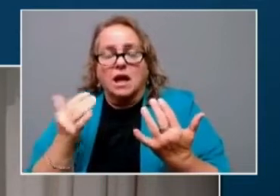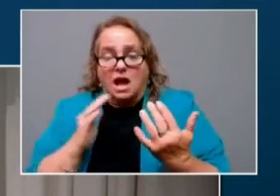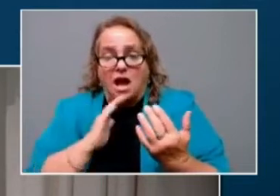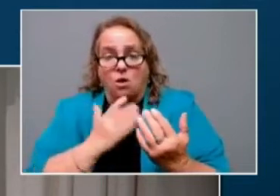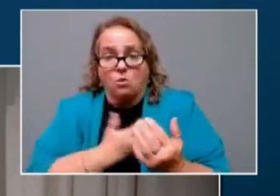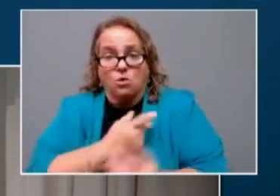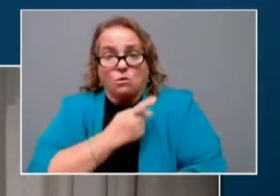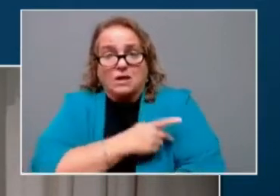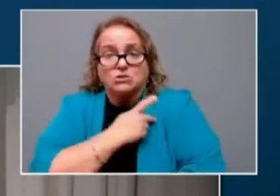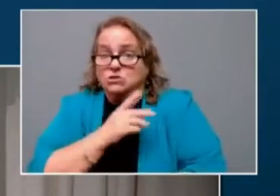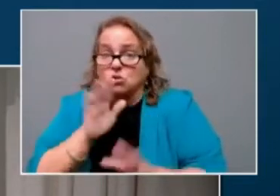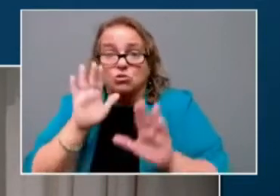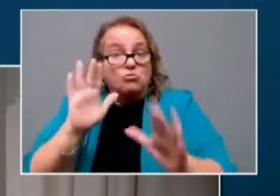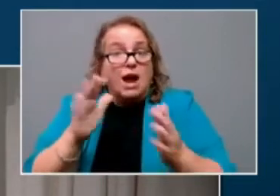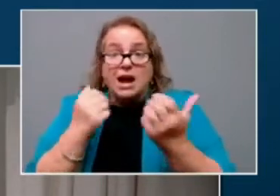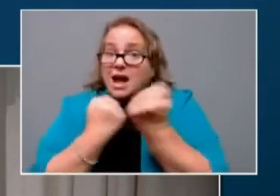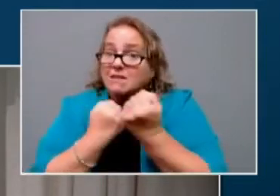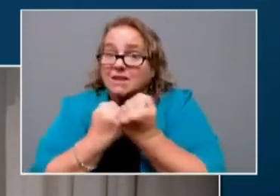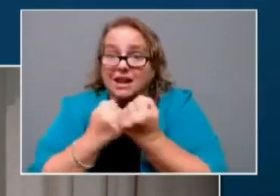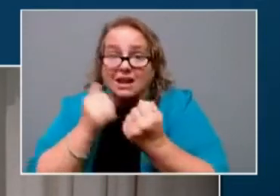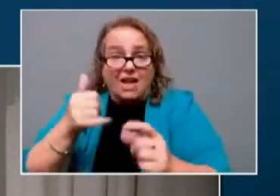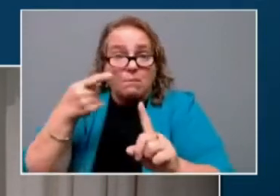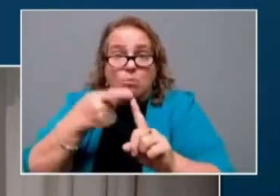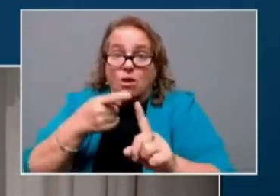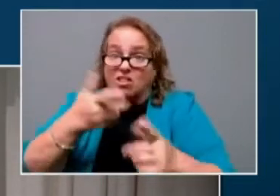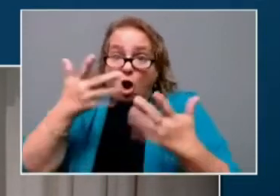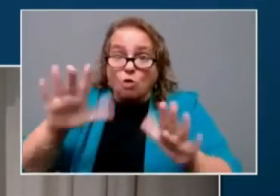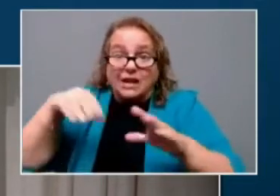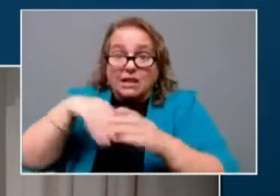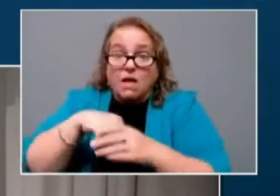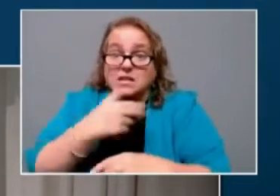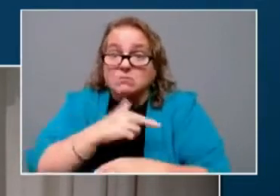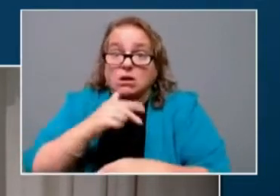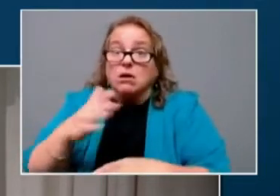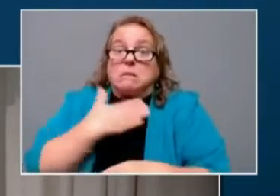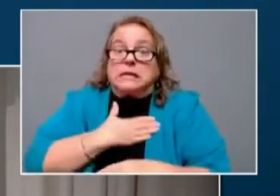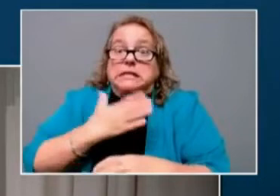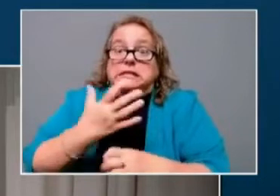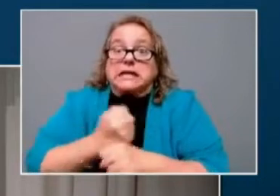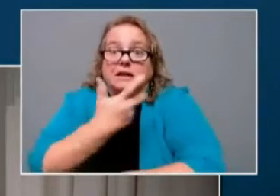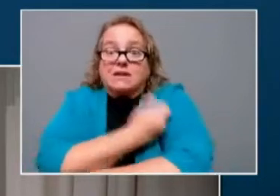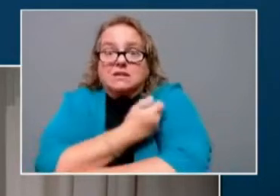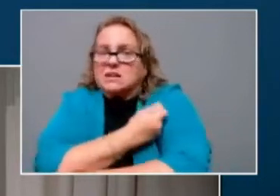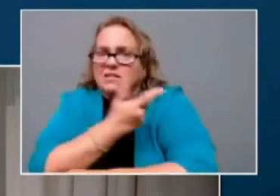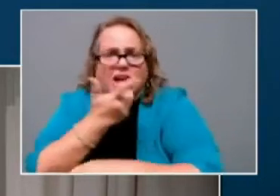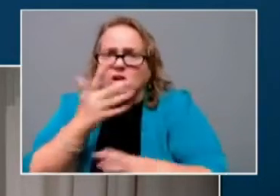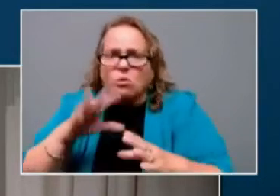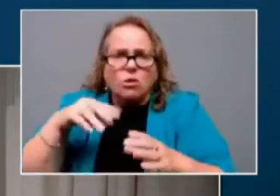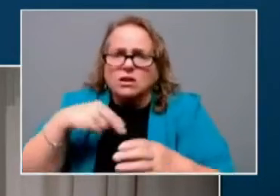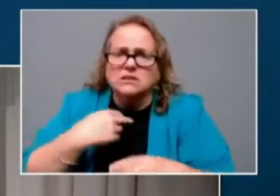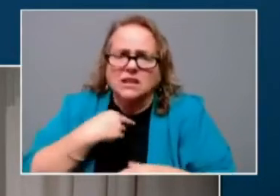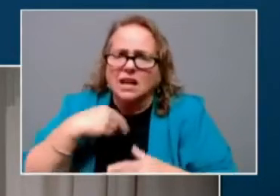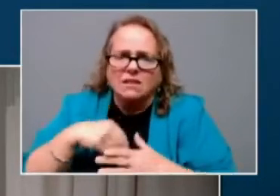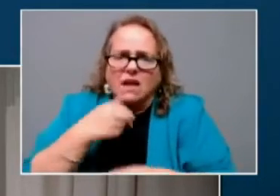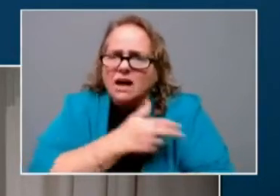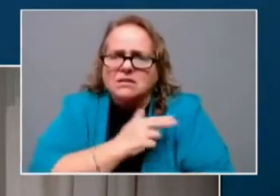point. They are telling people, get out, get vaccines. You don't want this. You don't wanna be stuck in the hospital. You know, like I said, they're stuck in